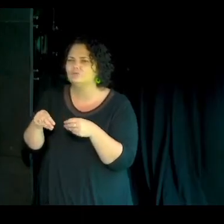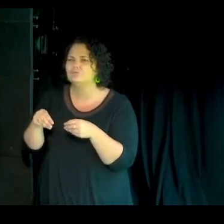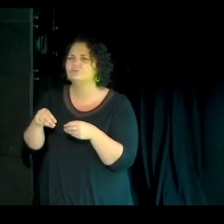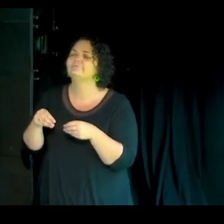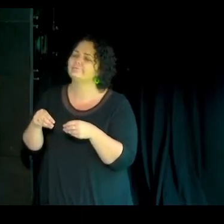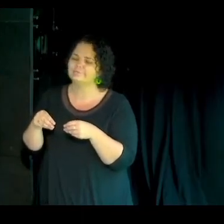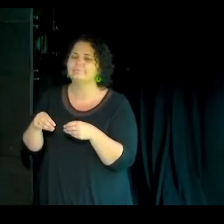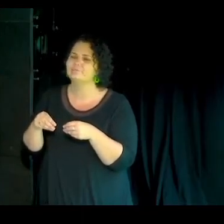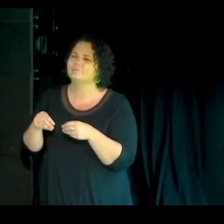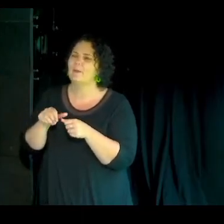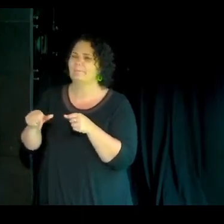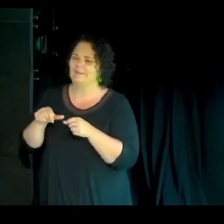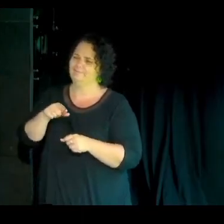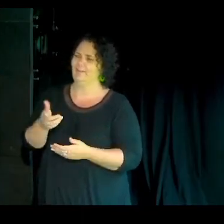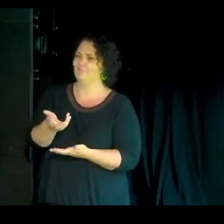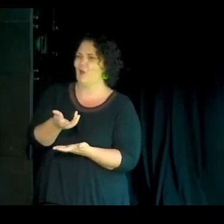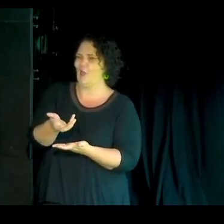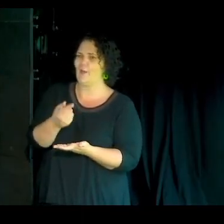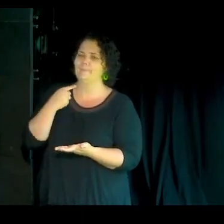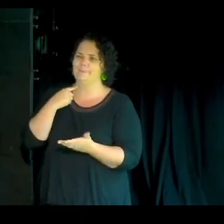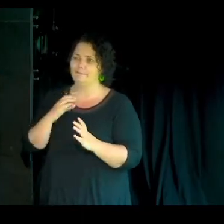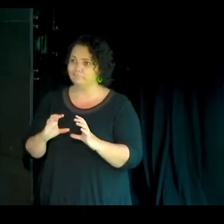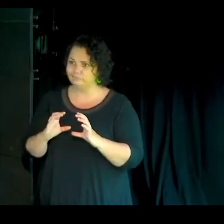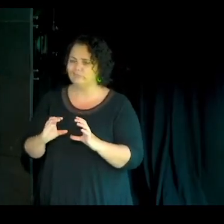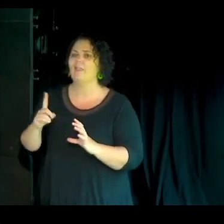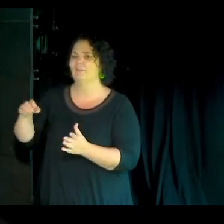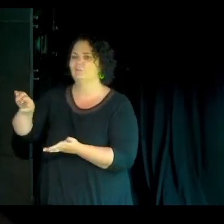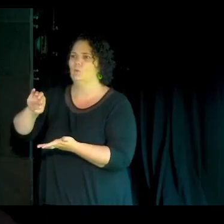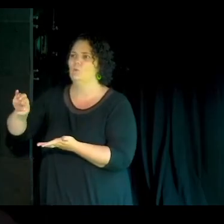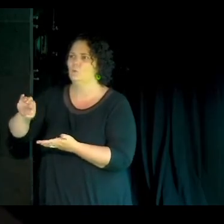you don't firm up the meat okay yeah would this trick work with other seafood like prawns and